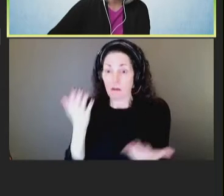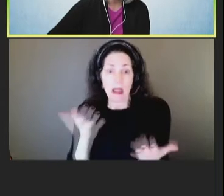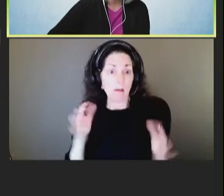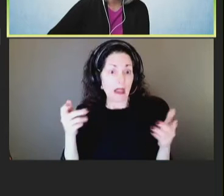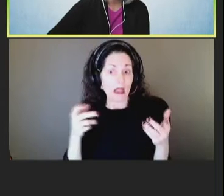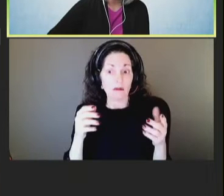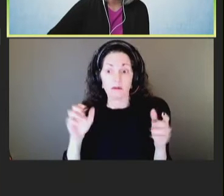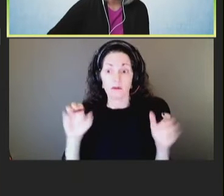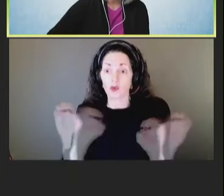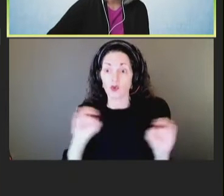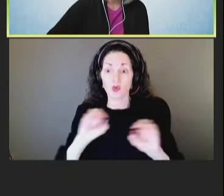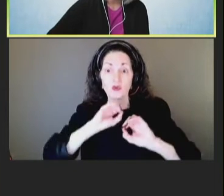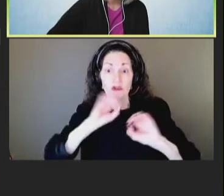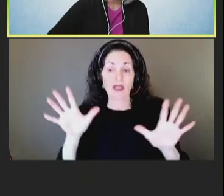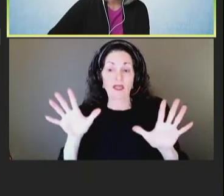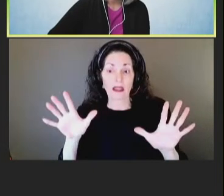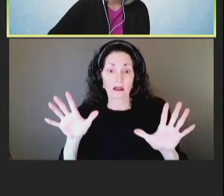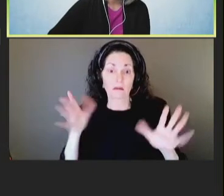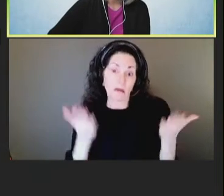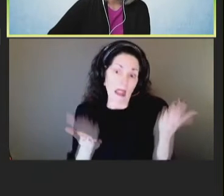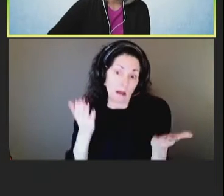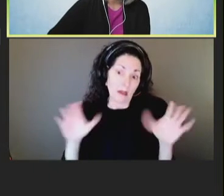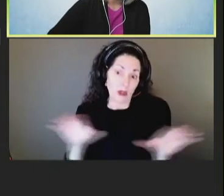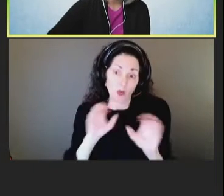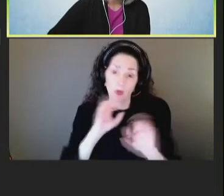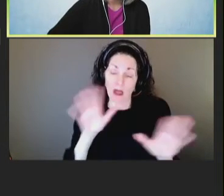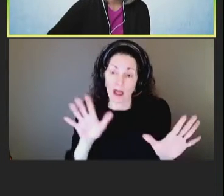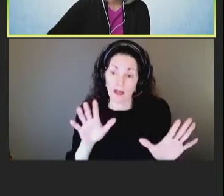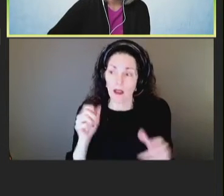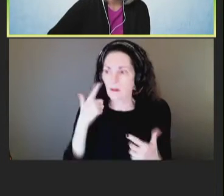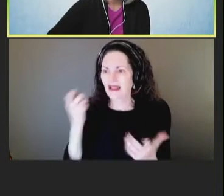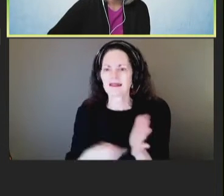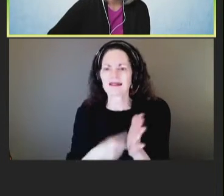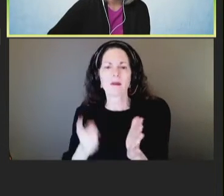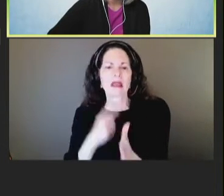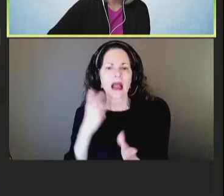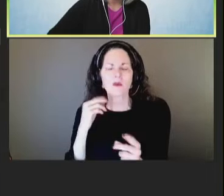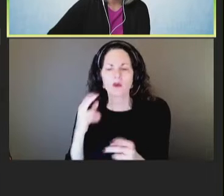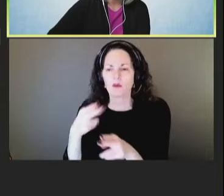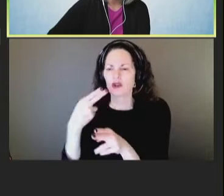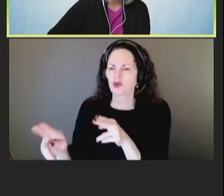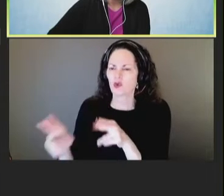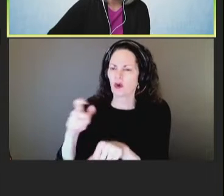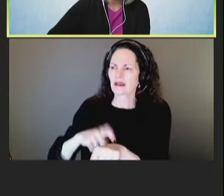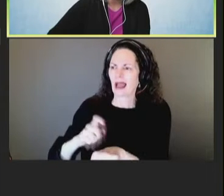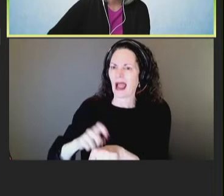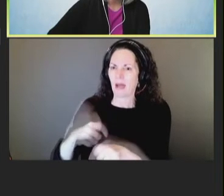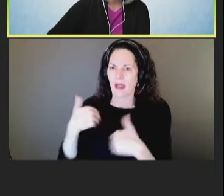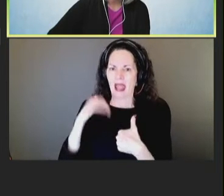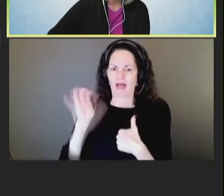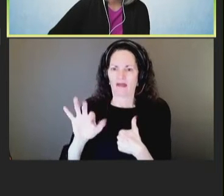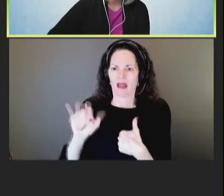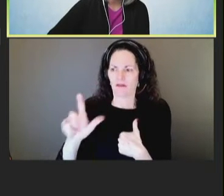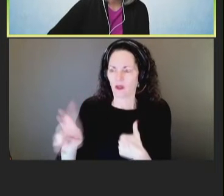already have a seed lot. Manufacturers sometimes will make antigen bulk lots, perhaps a clinical